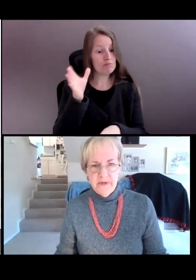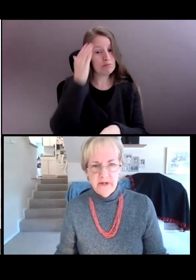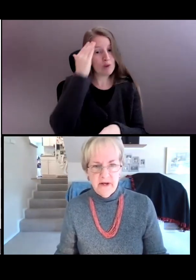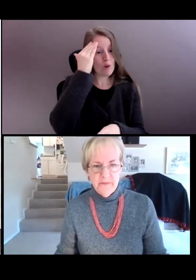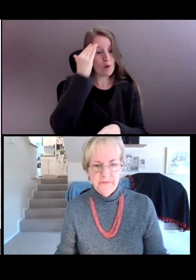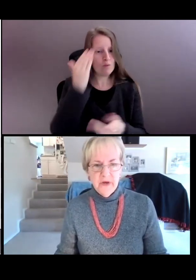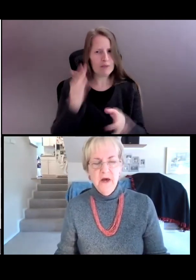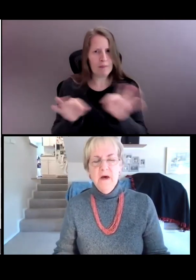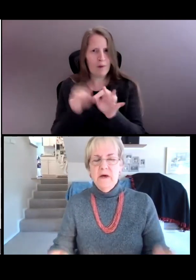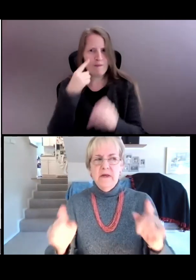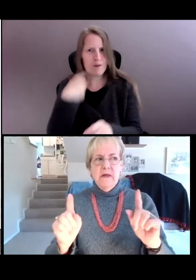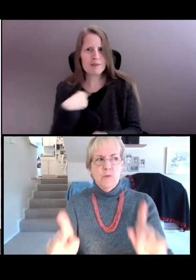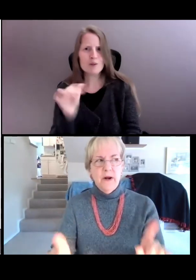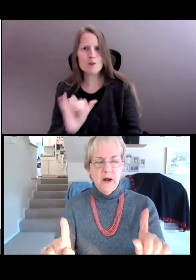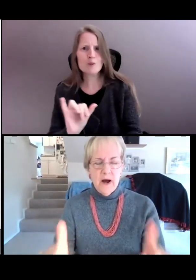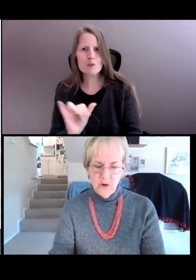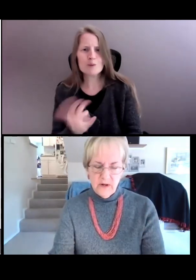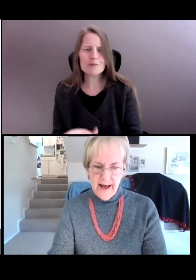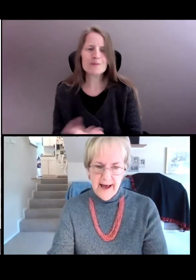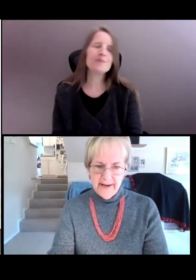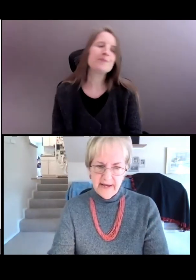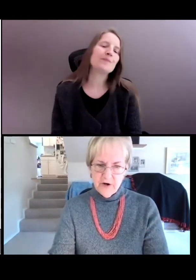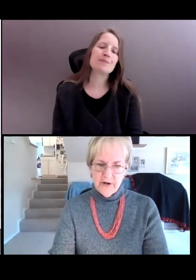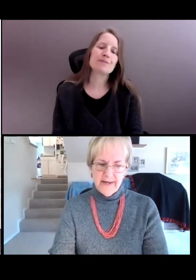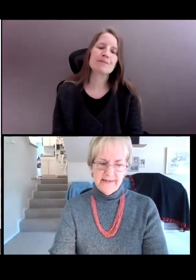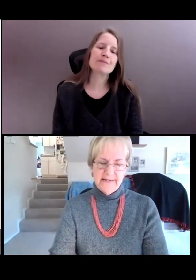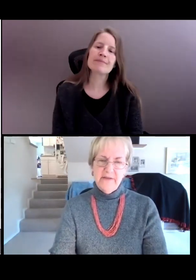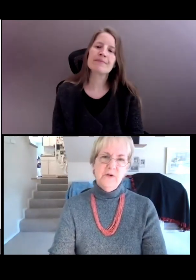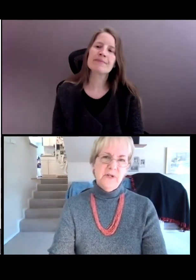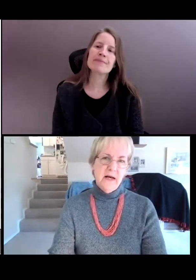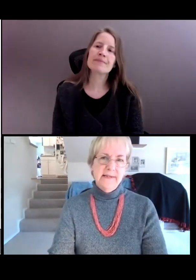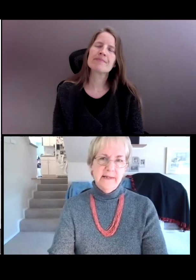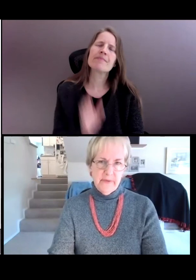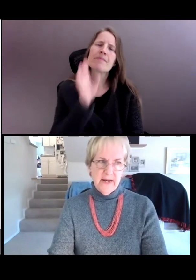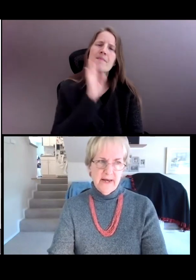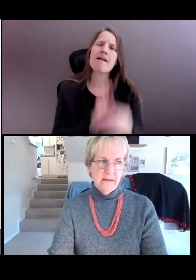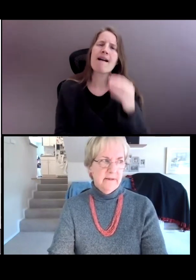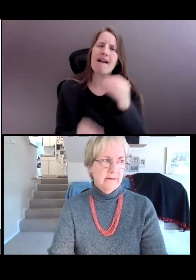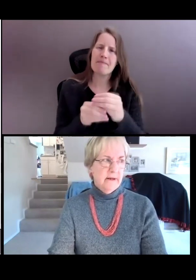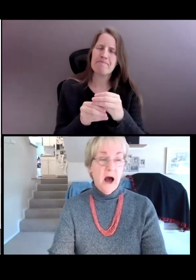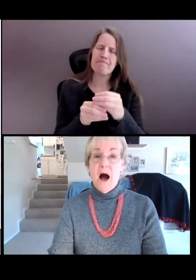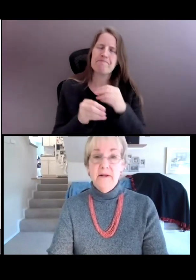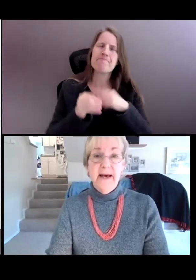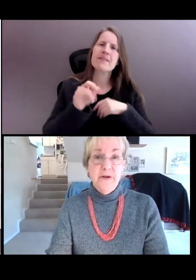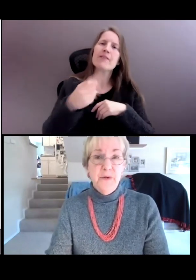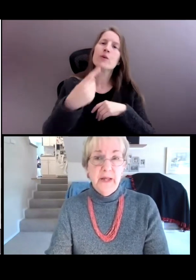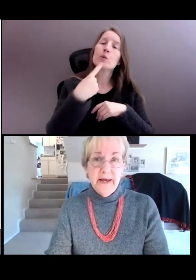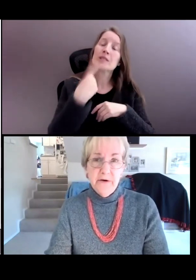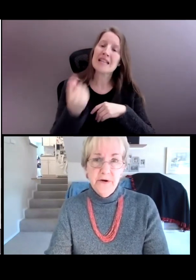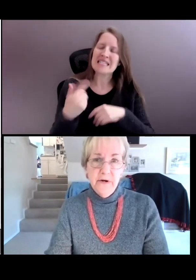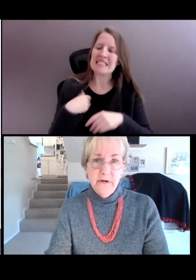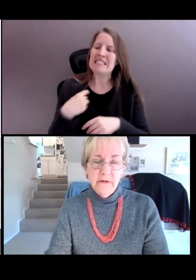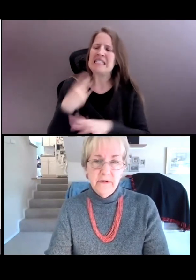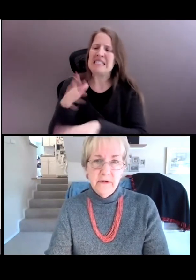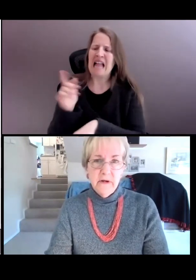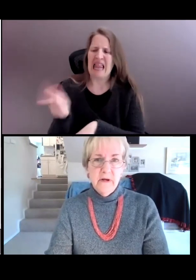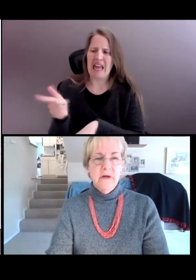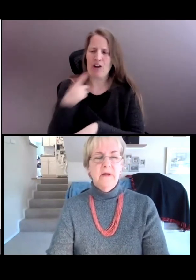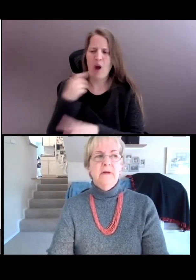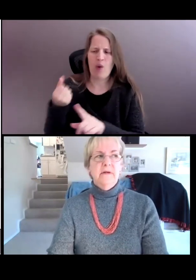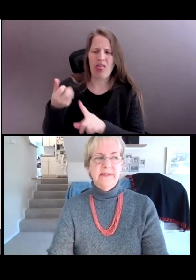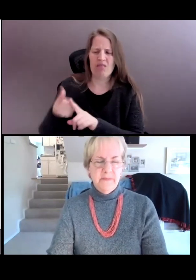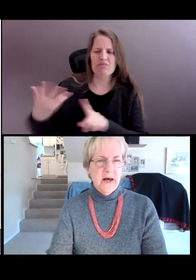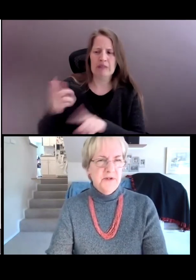to know What I will add here is if you tell somebody I will tell you later, sometimes